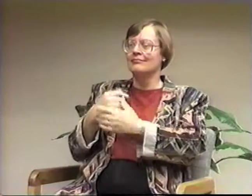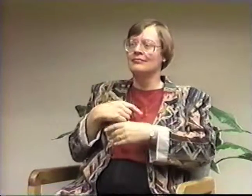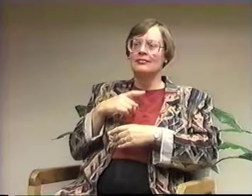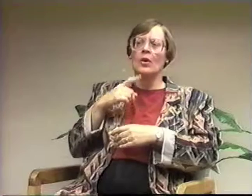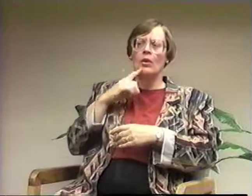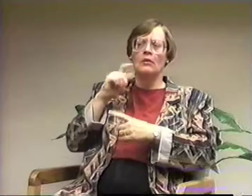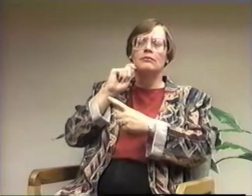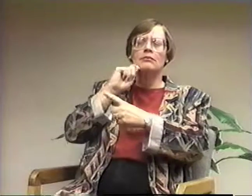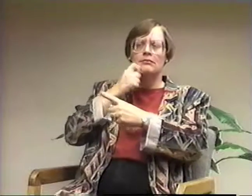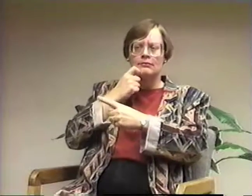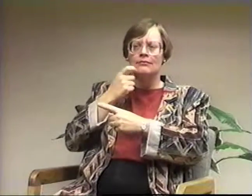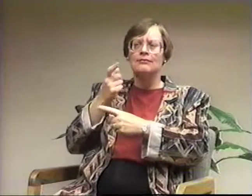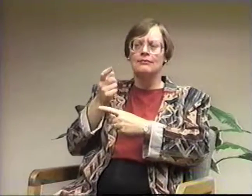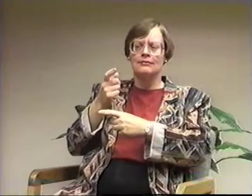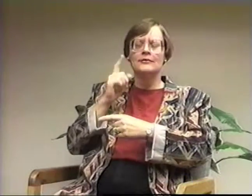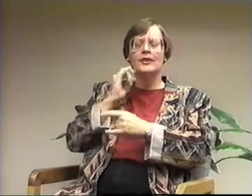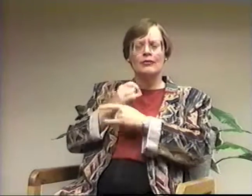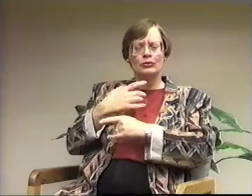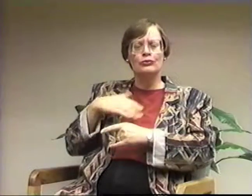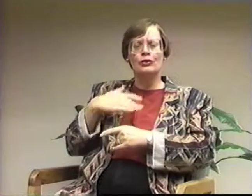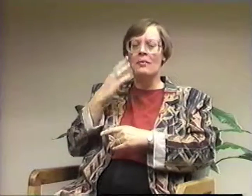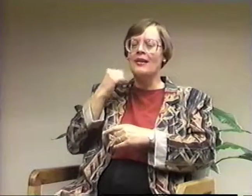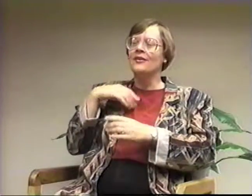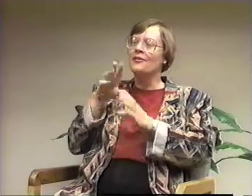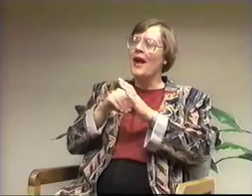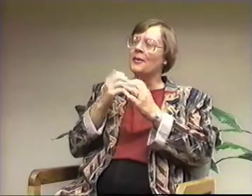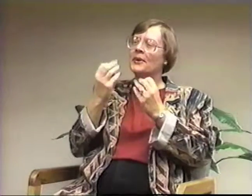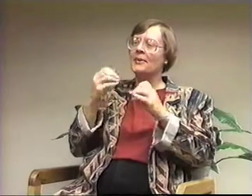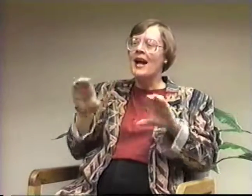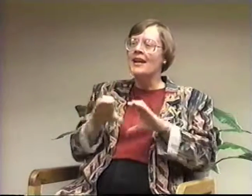I started until I graduated. It was really neat at the institution.